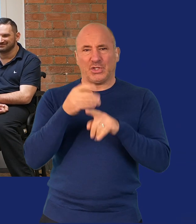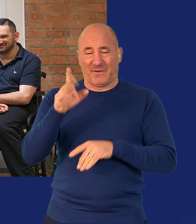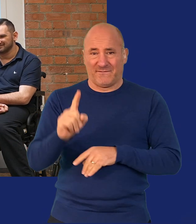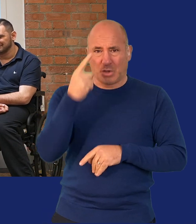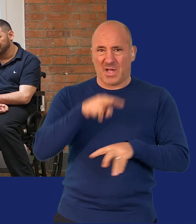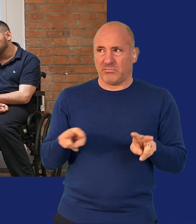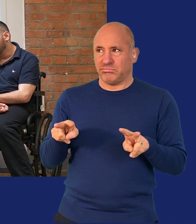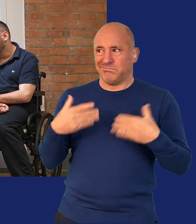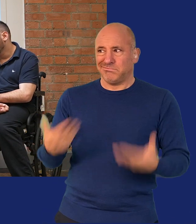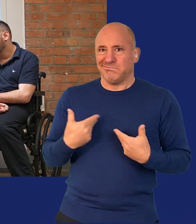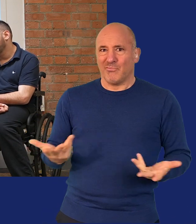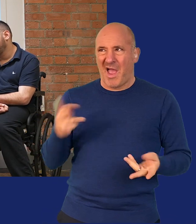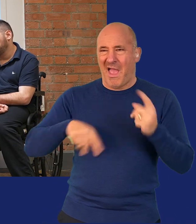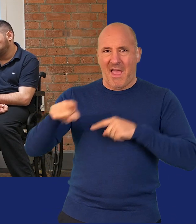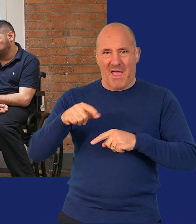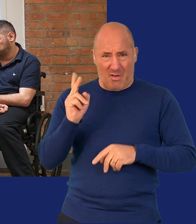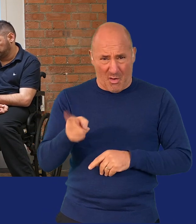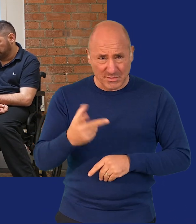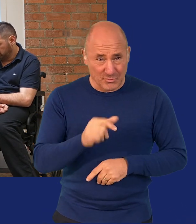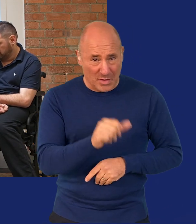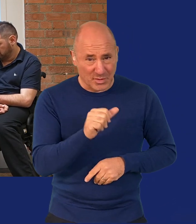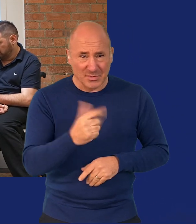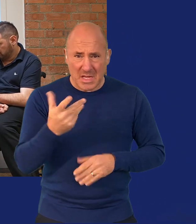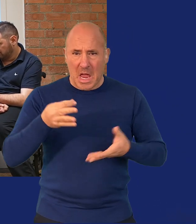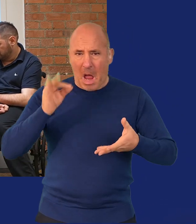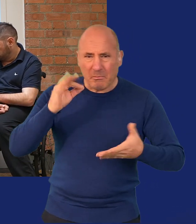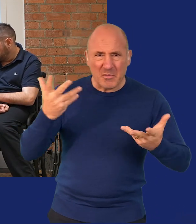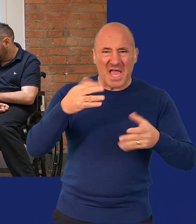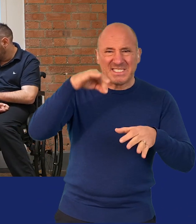And you open every door to find it and, and I just thought, what a brilliant idea.